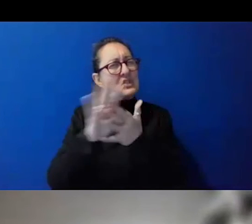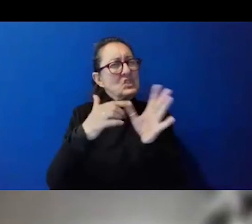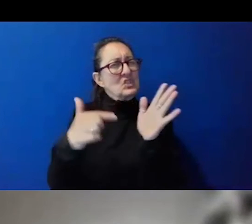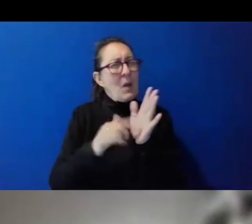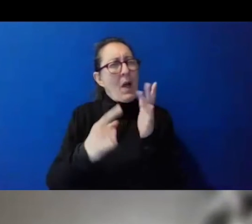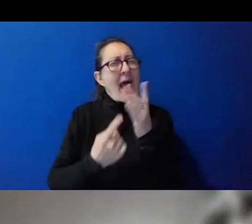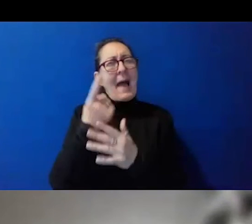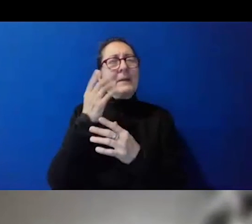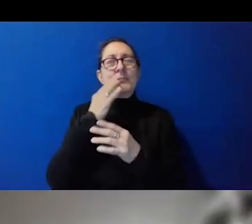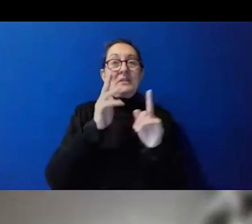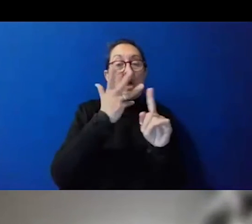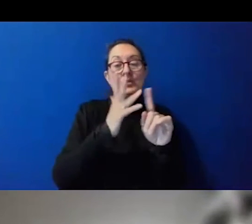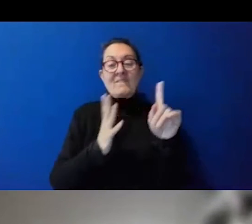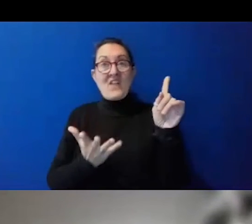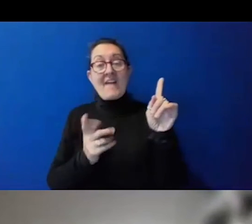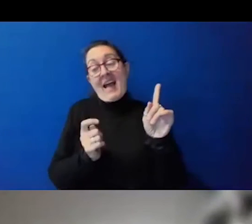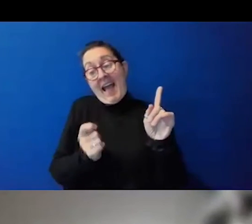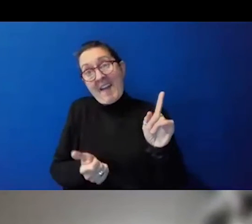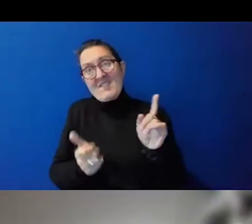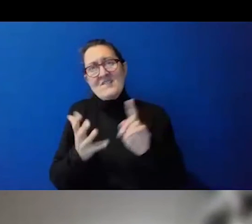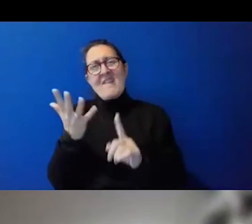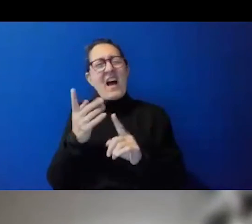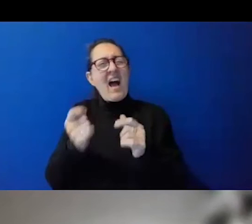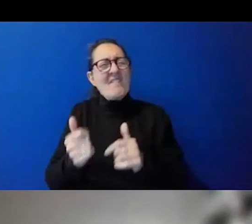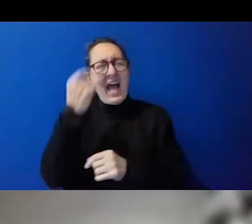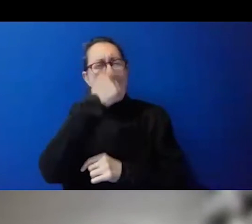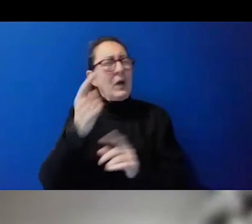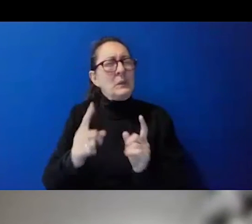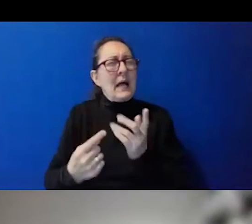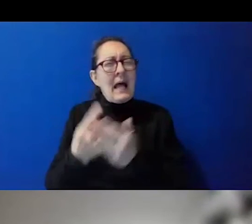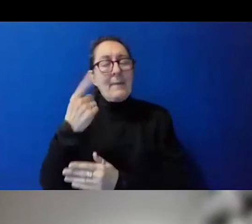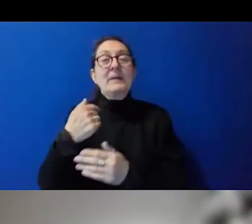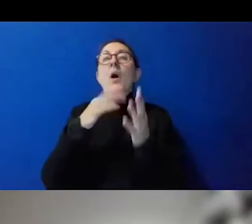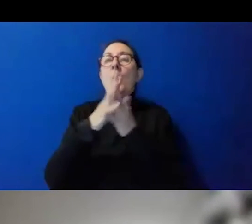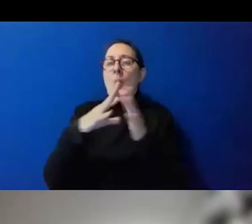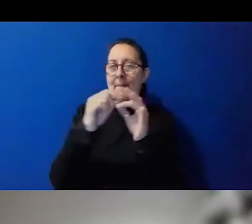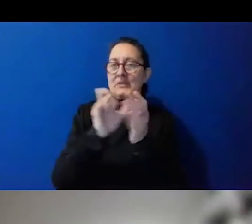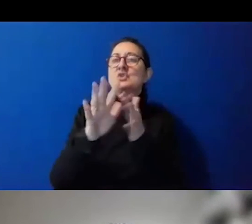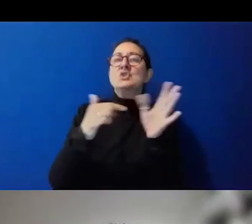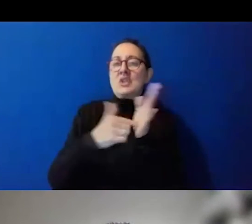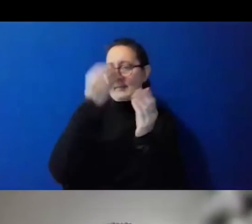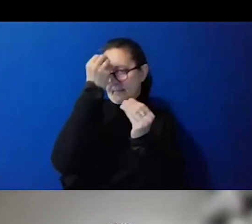does that work okay so our web chat platform is only available uh from 9:00 a.m. to 5:00 p.m. uh